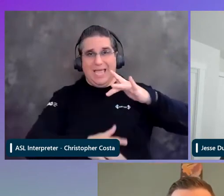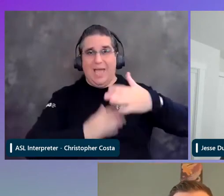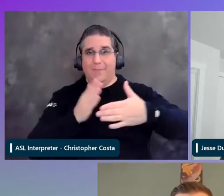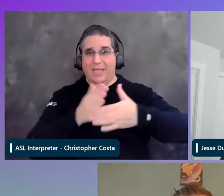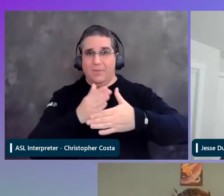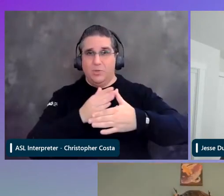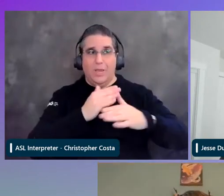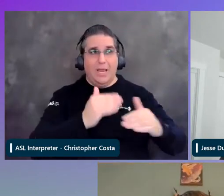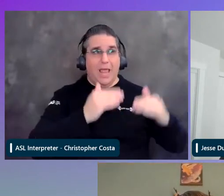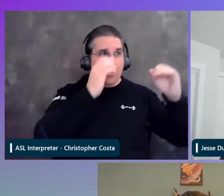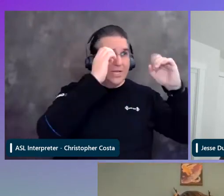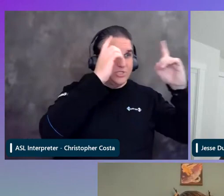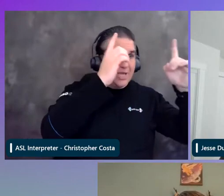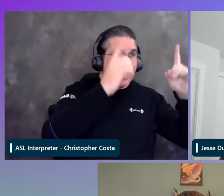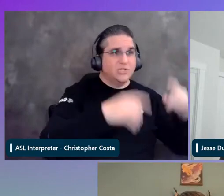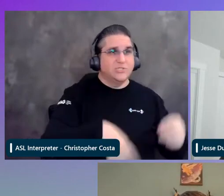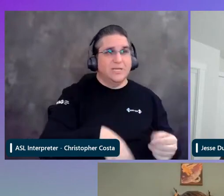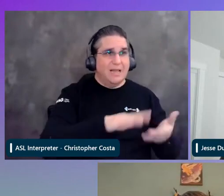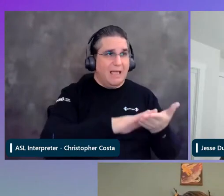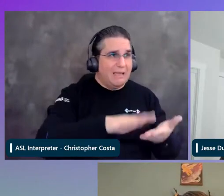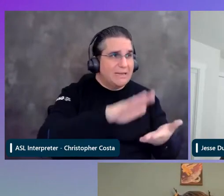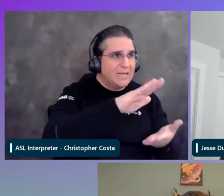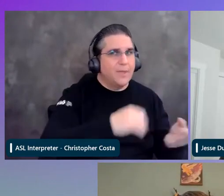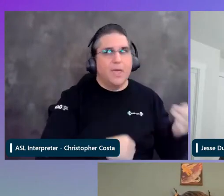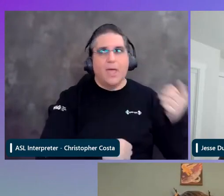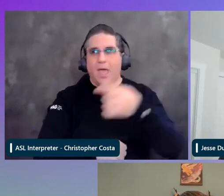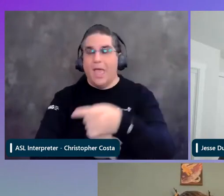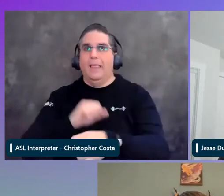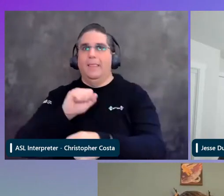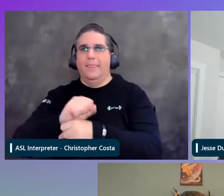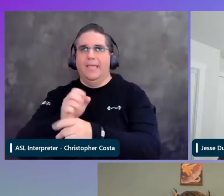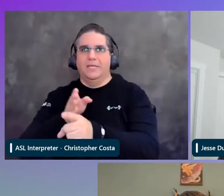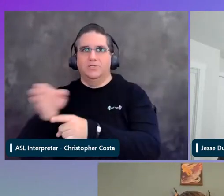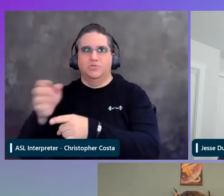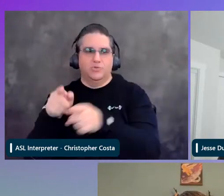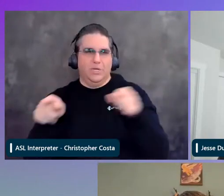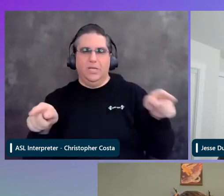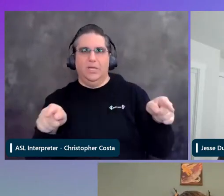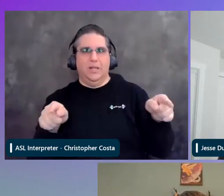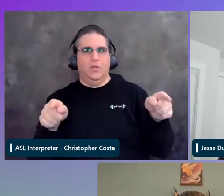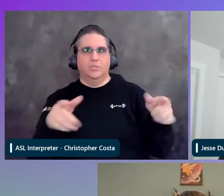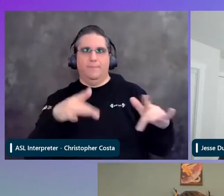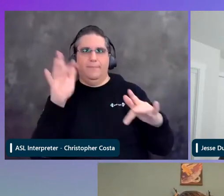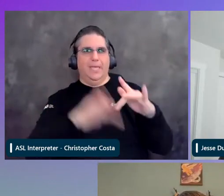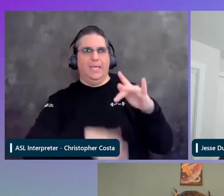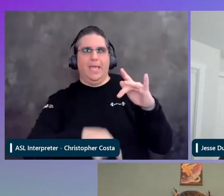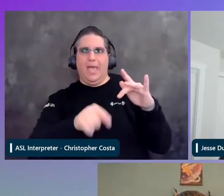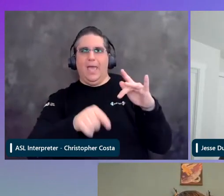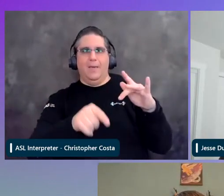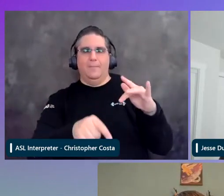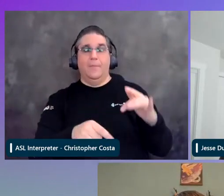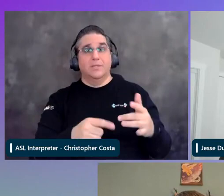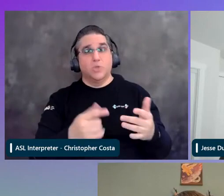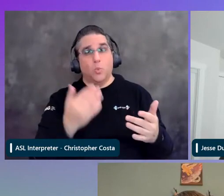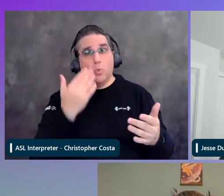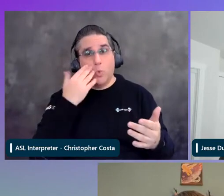the industry, and it is a very well known, um, issue that we're still facing today. People in